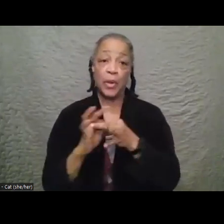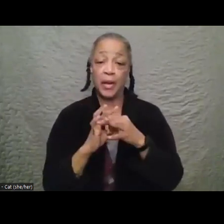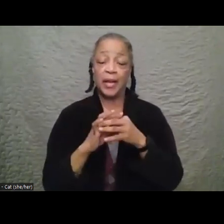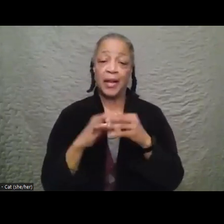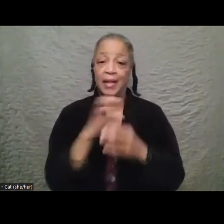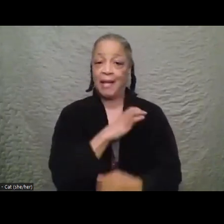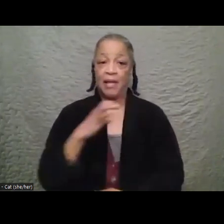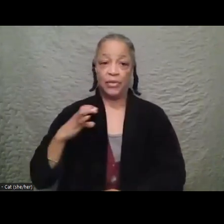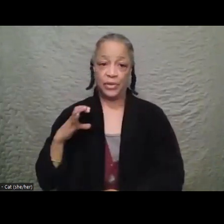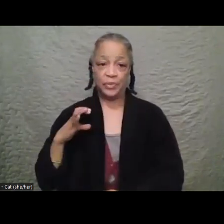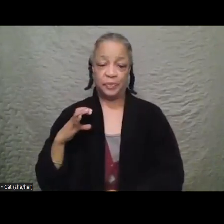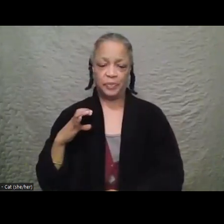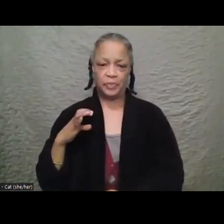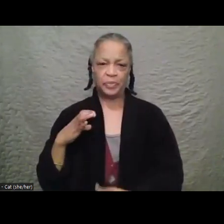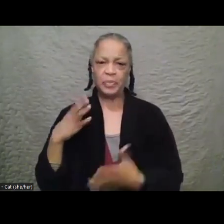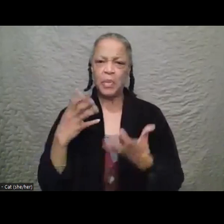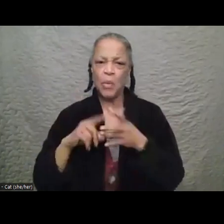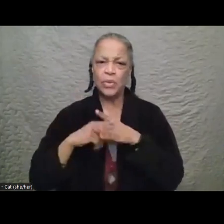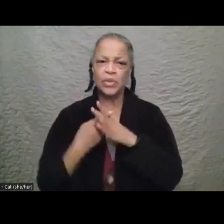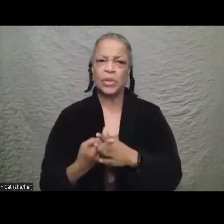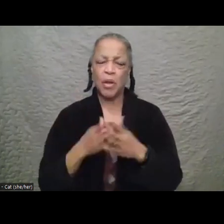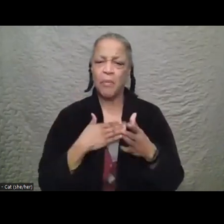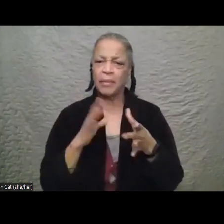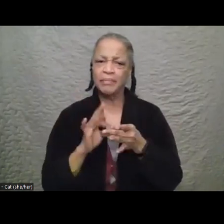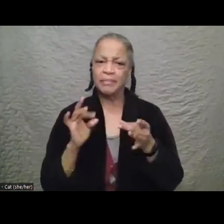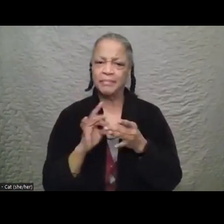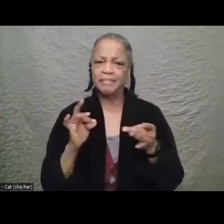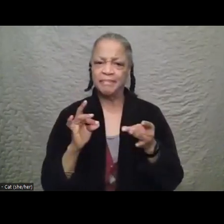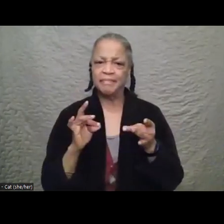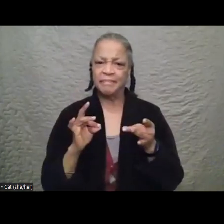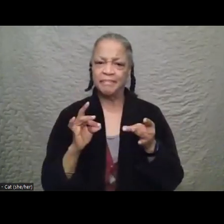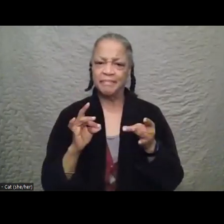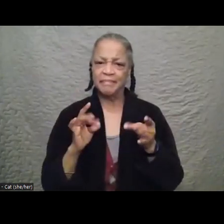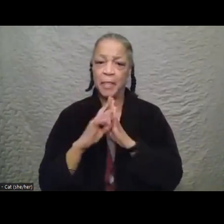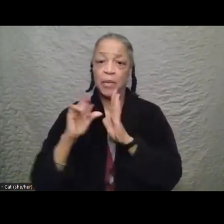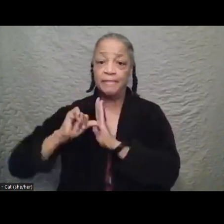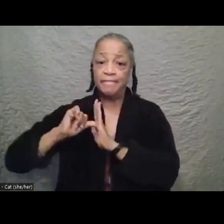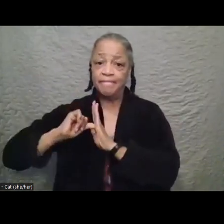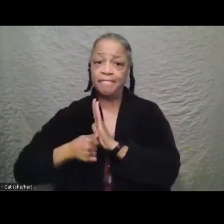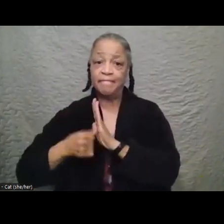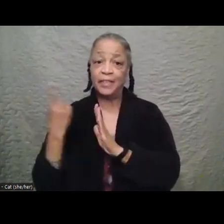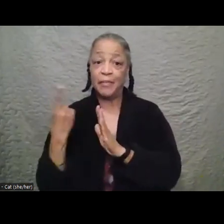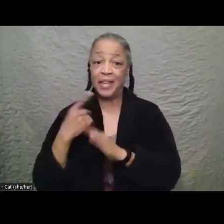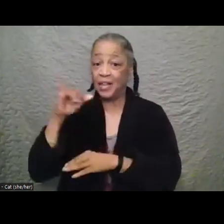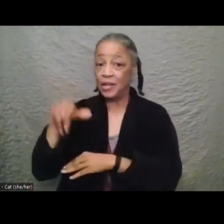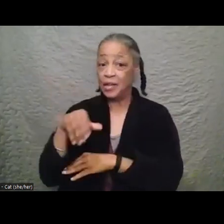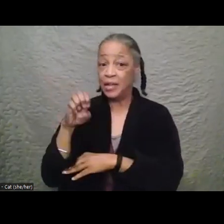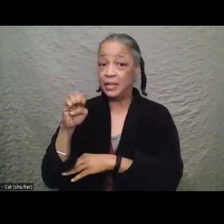I wanted to start my comments by reiterating something that Jessica said , which is we